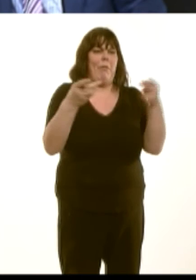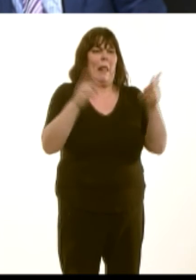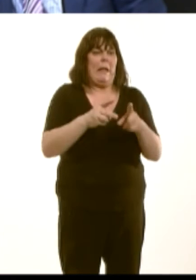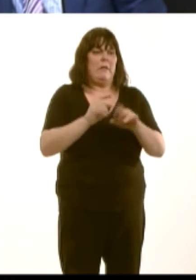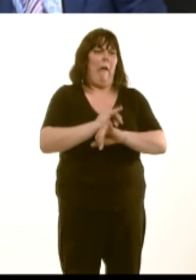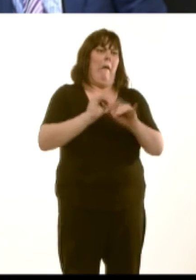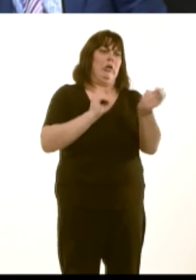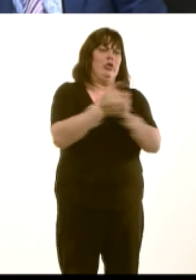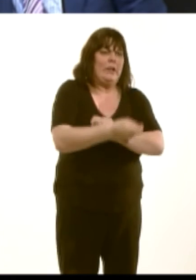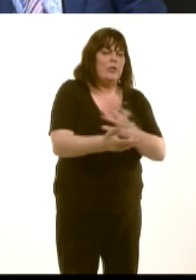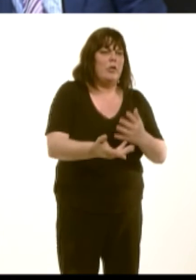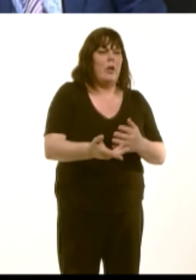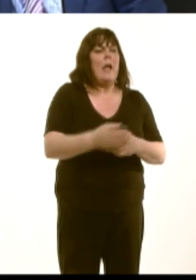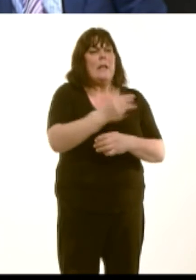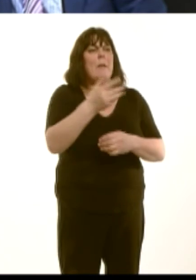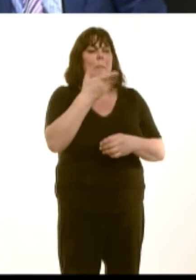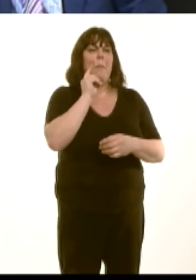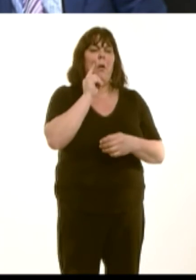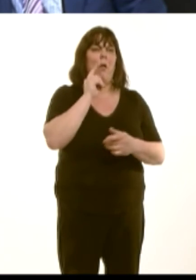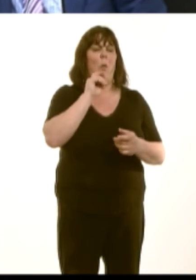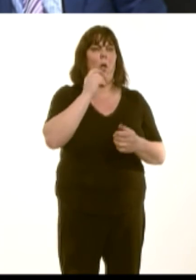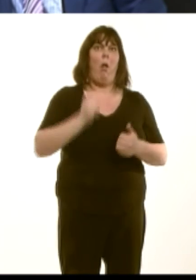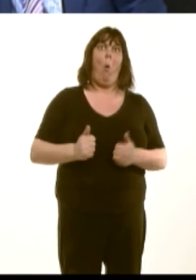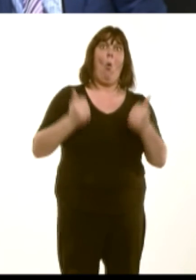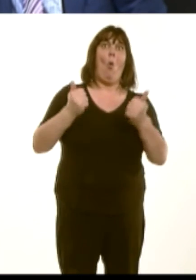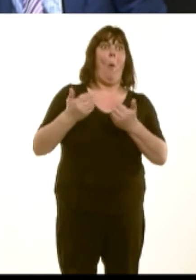There will be some winners and there will be some losersóthatís inevitable under any